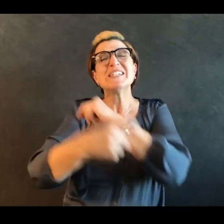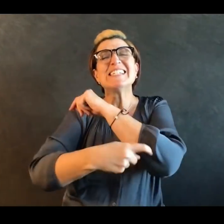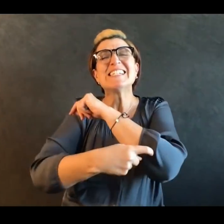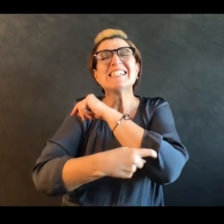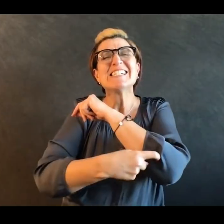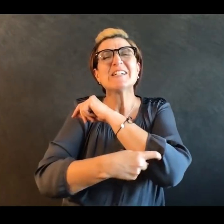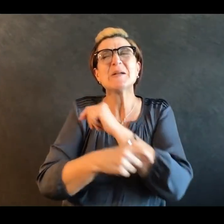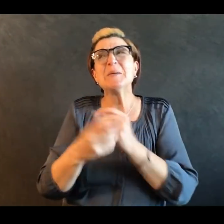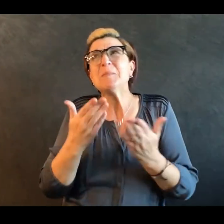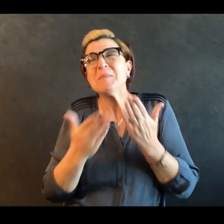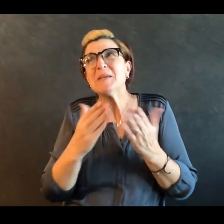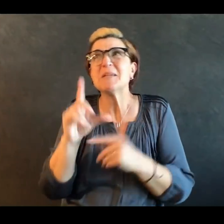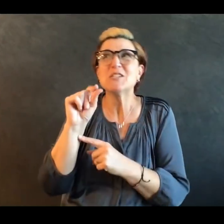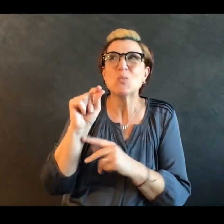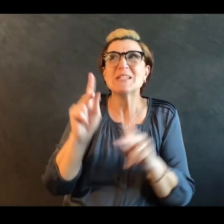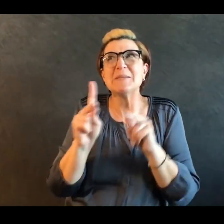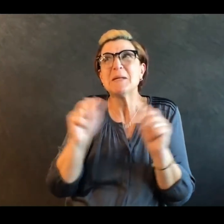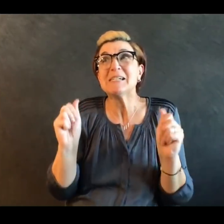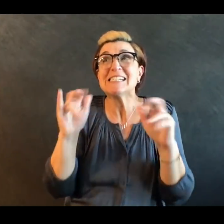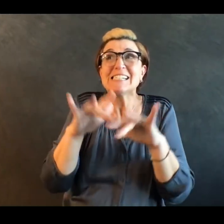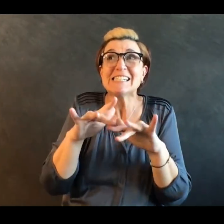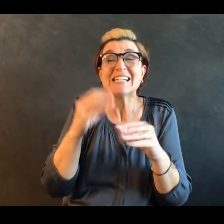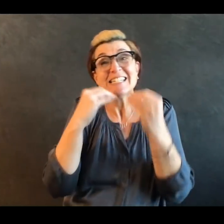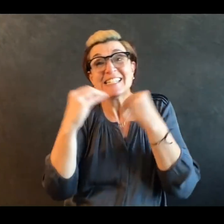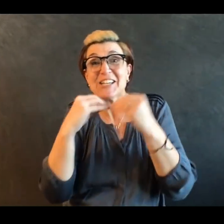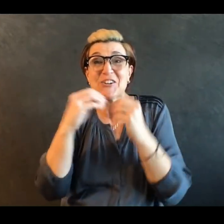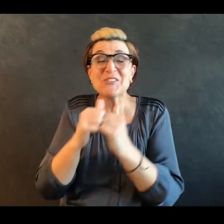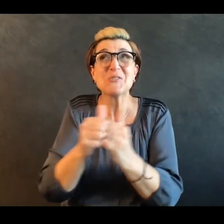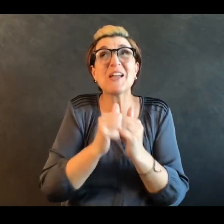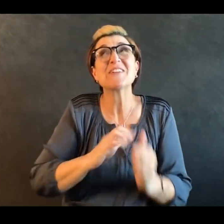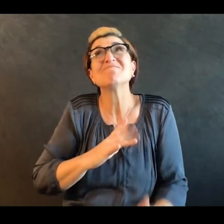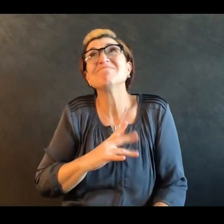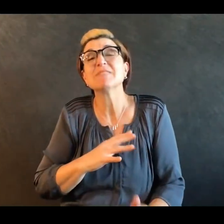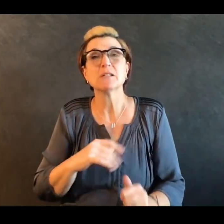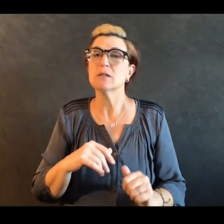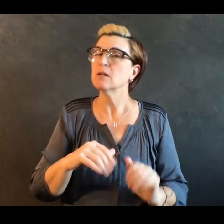don't do it yet continue to follow the presidential guidelines we really